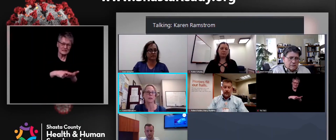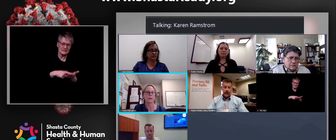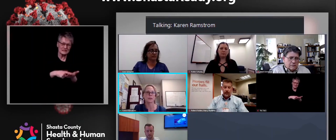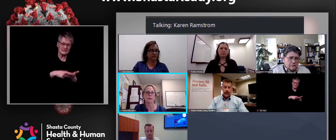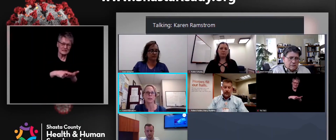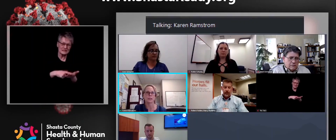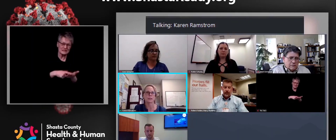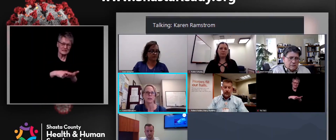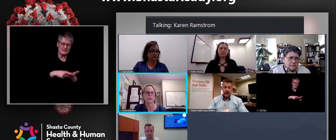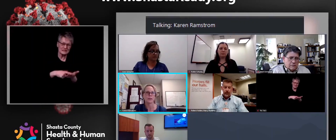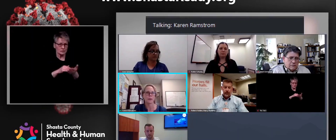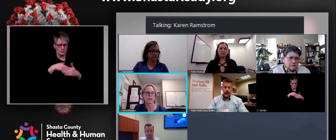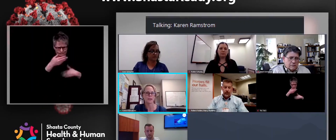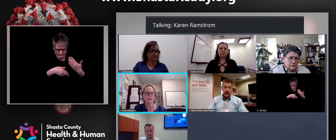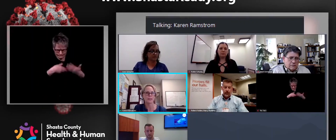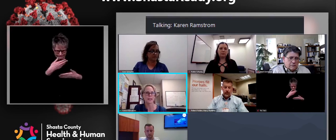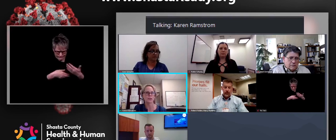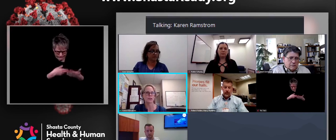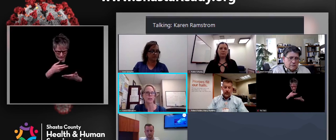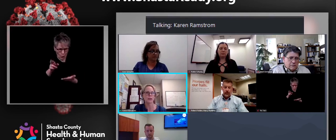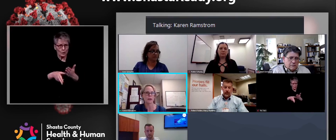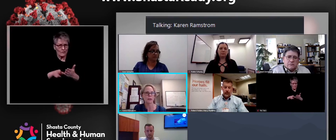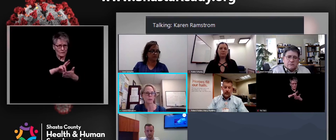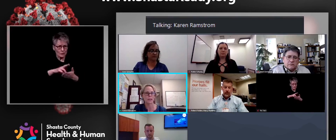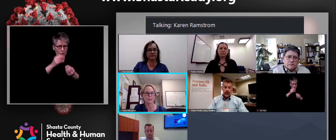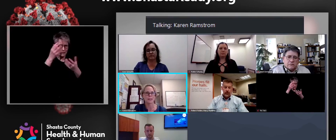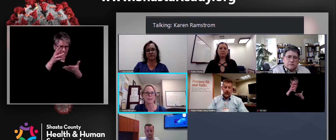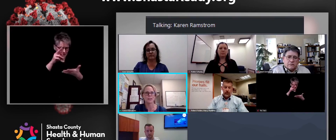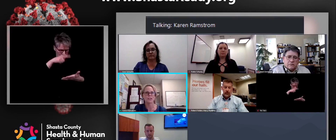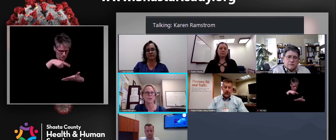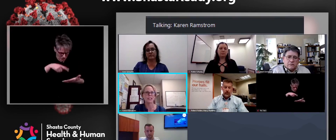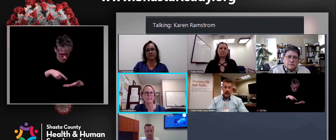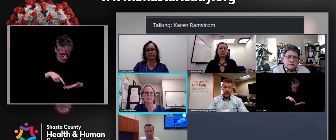review it and make sure that the information's there just like a regular process. And so